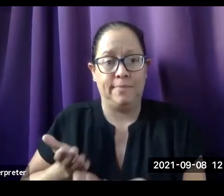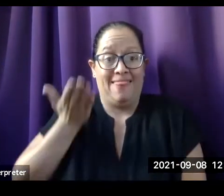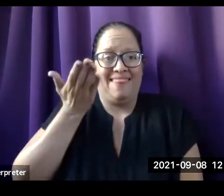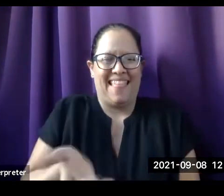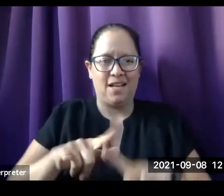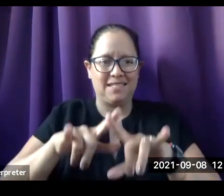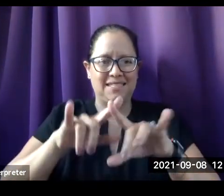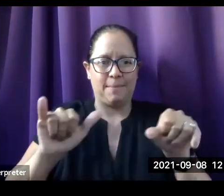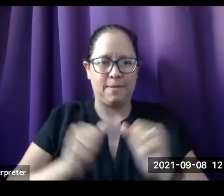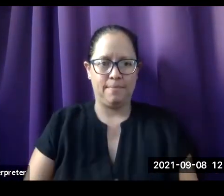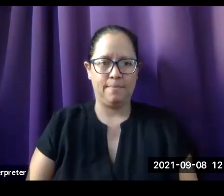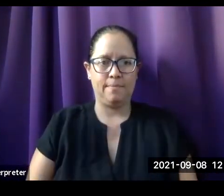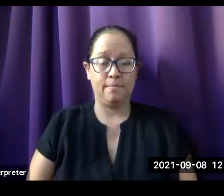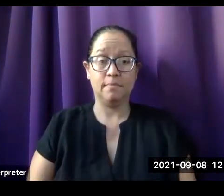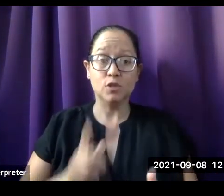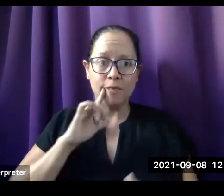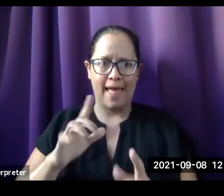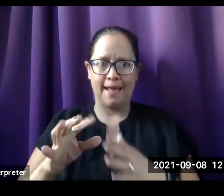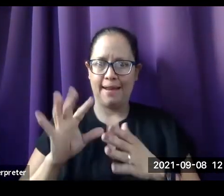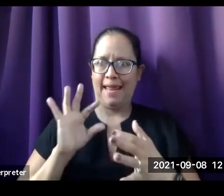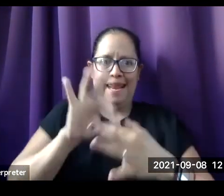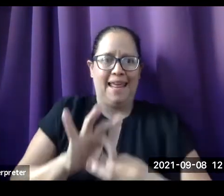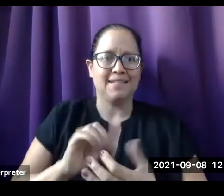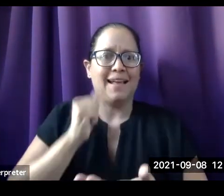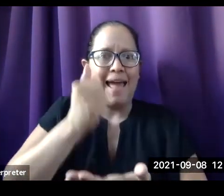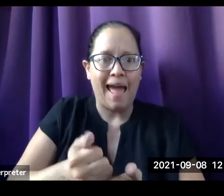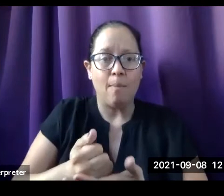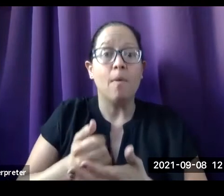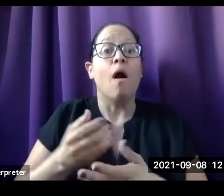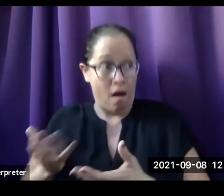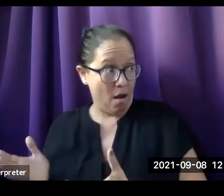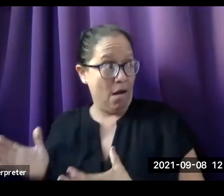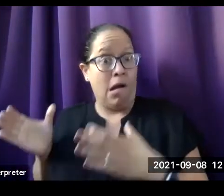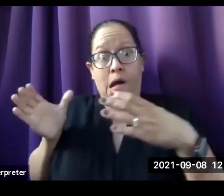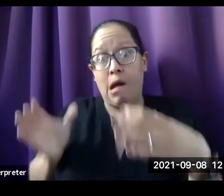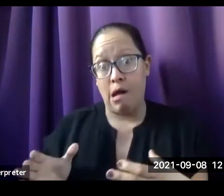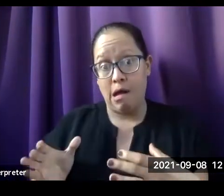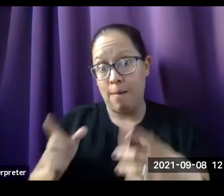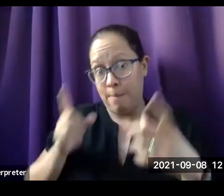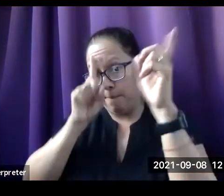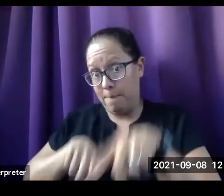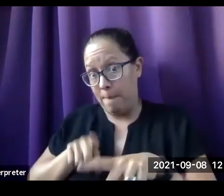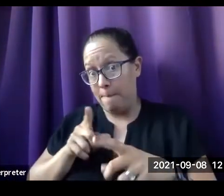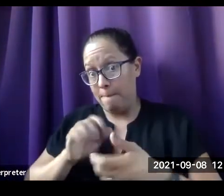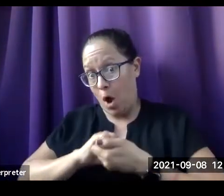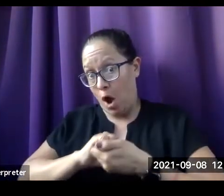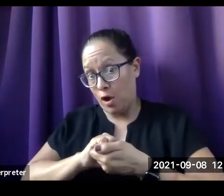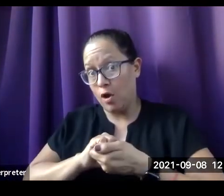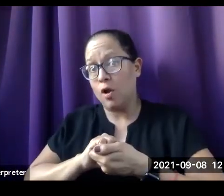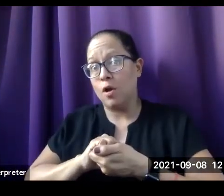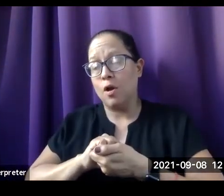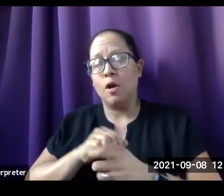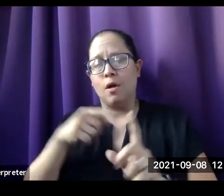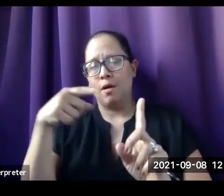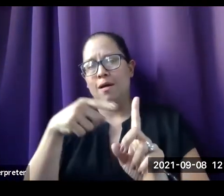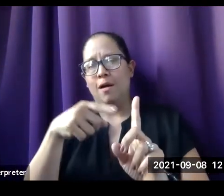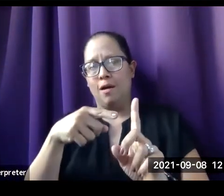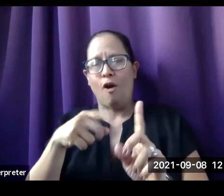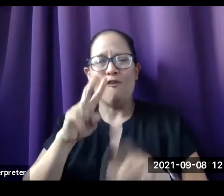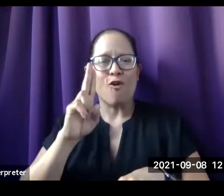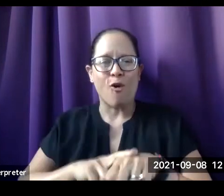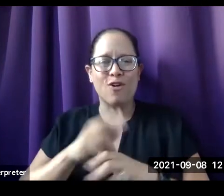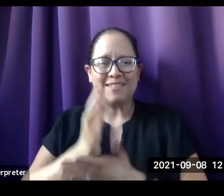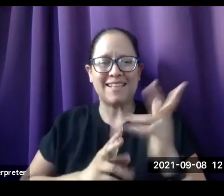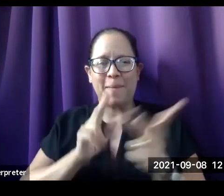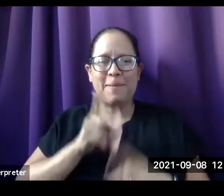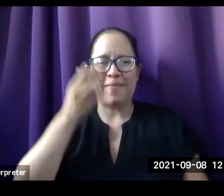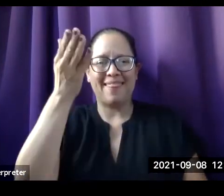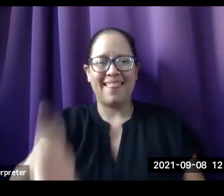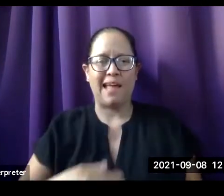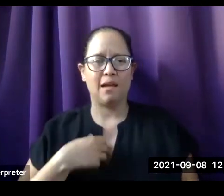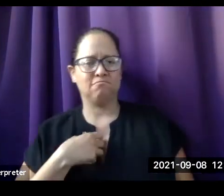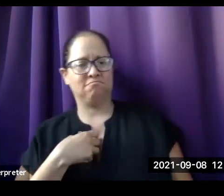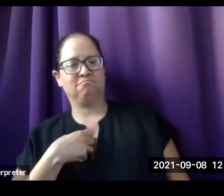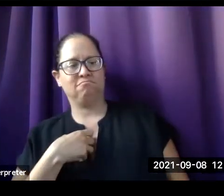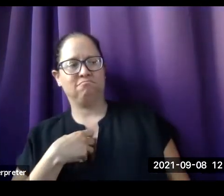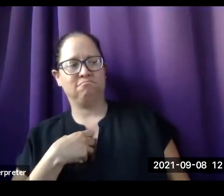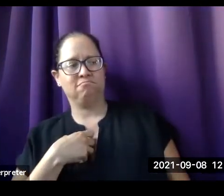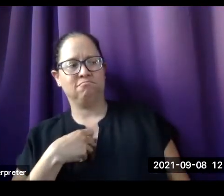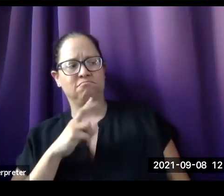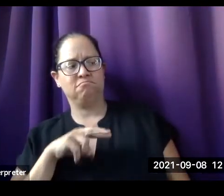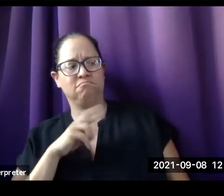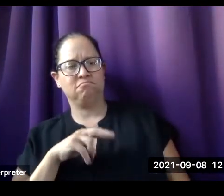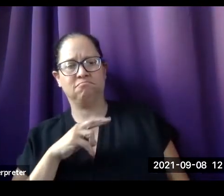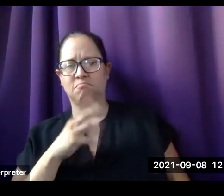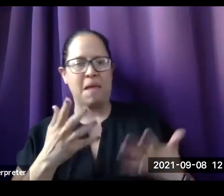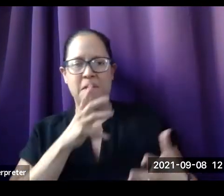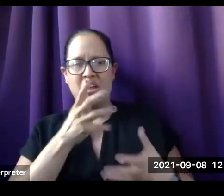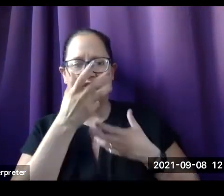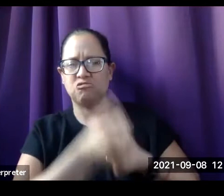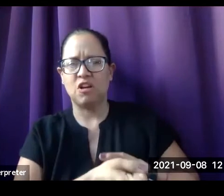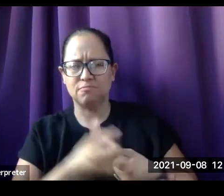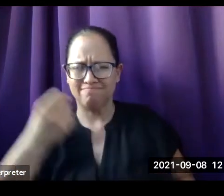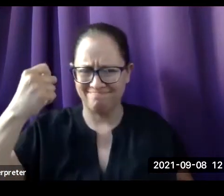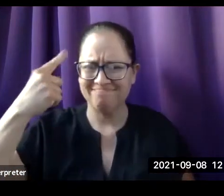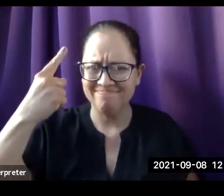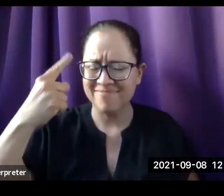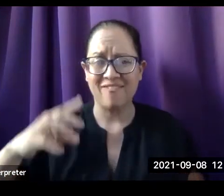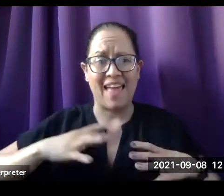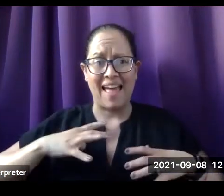that connect with people and bring information to those events with the assumption that they're going to be skeptics, and they need to be familiar and quite literally fluid enough in the conversation.